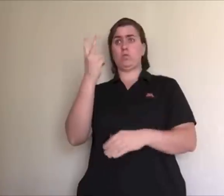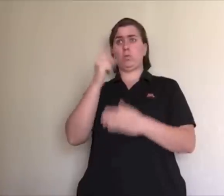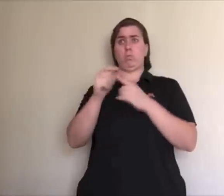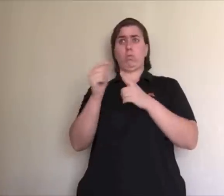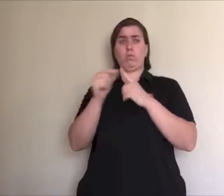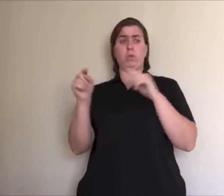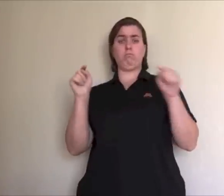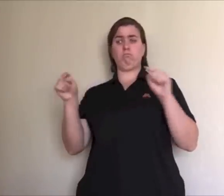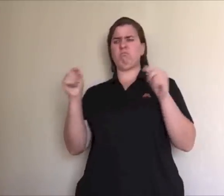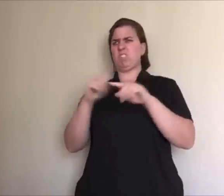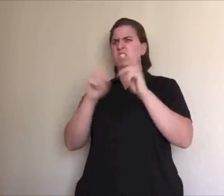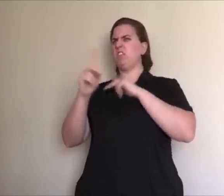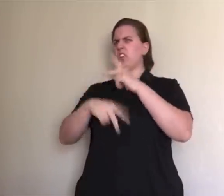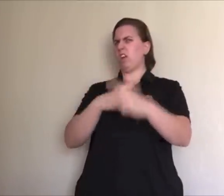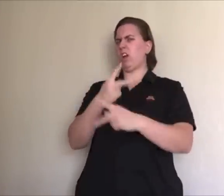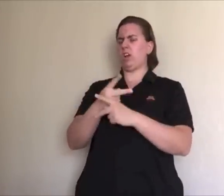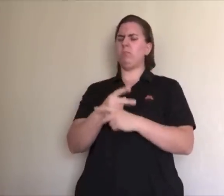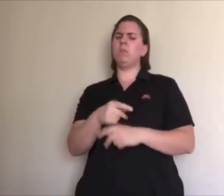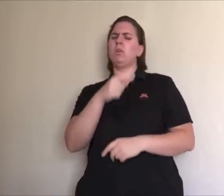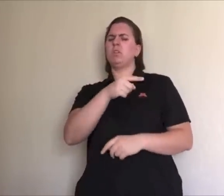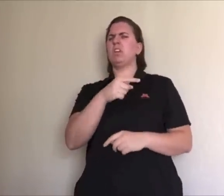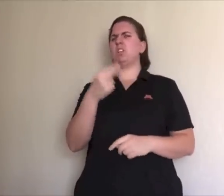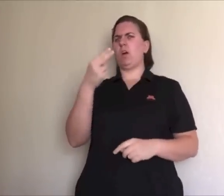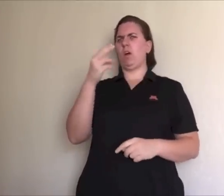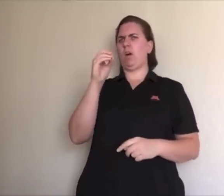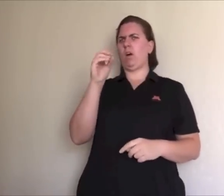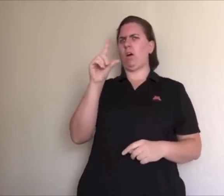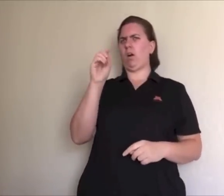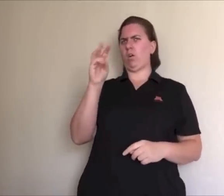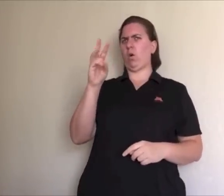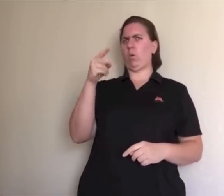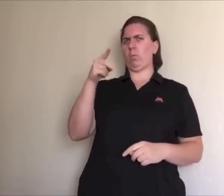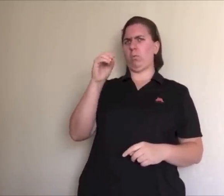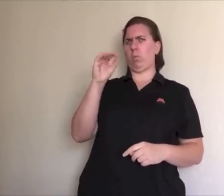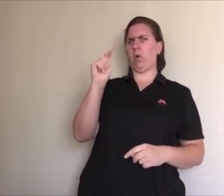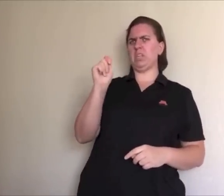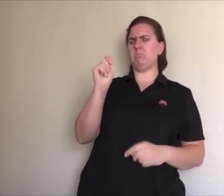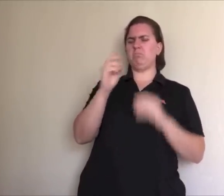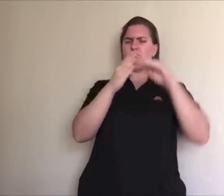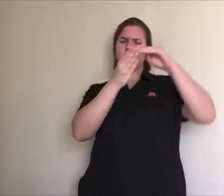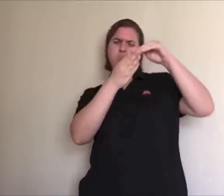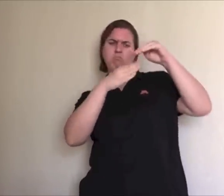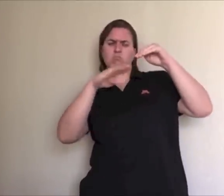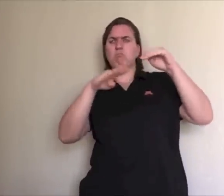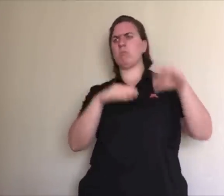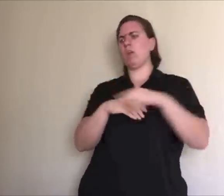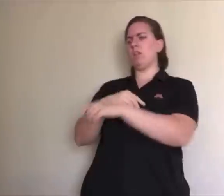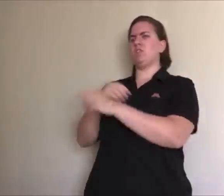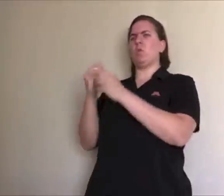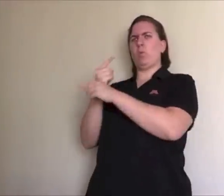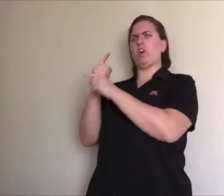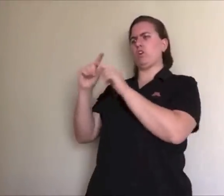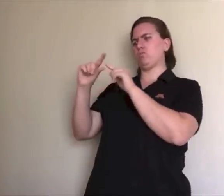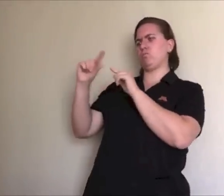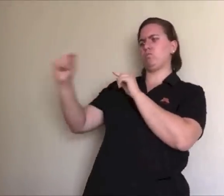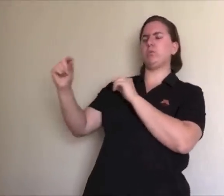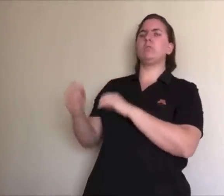Professor: A hollow point bullet has a hollowed out indentation in its tip. Compared to a bullet without that feature - that is a full metal jacket bullet -